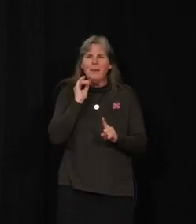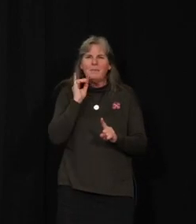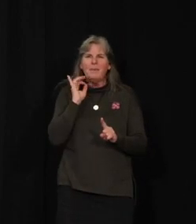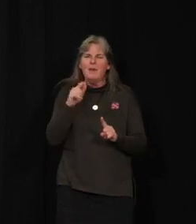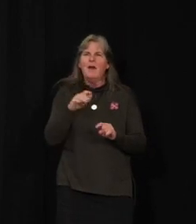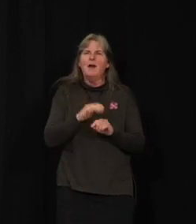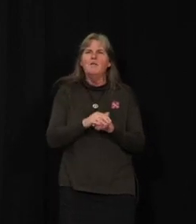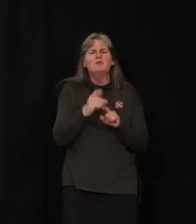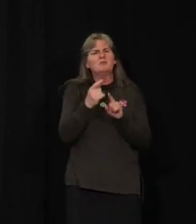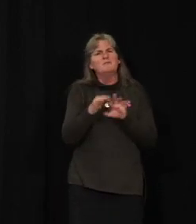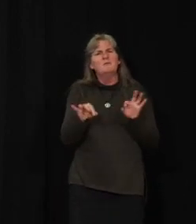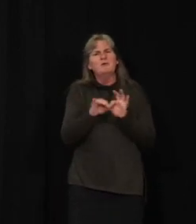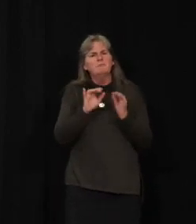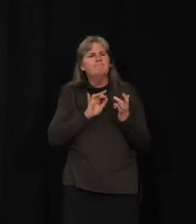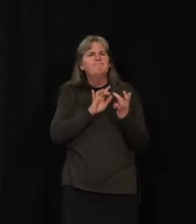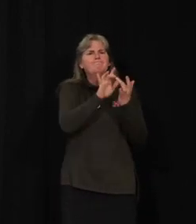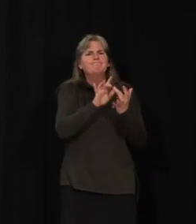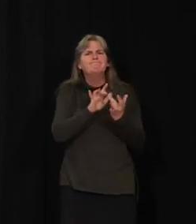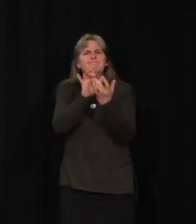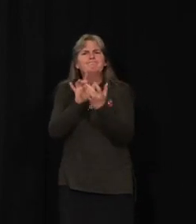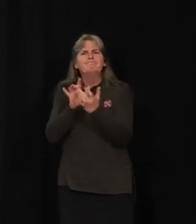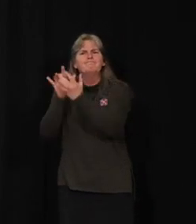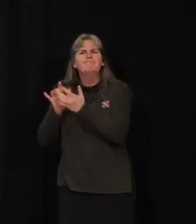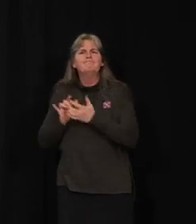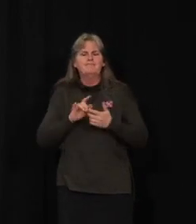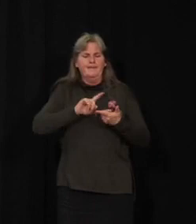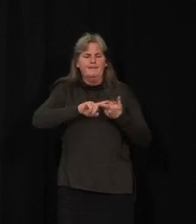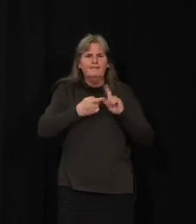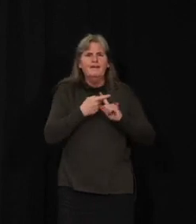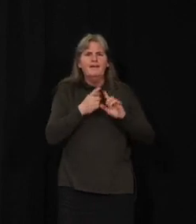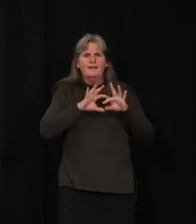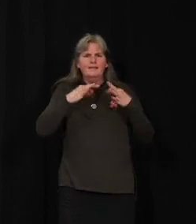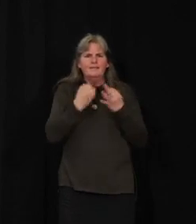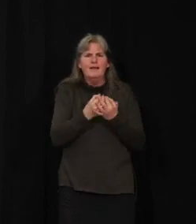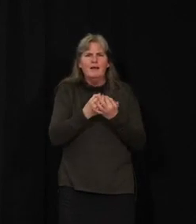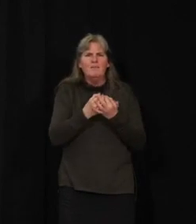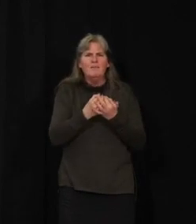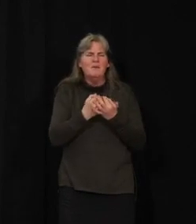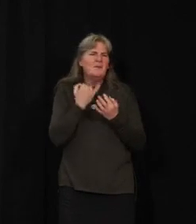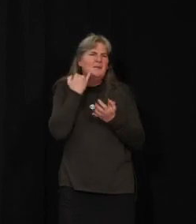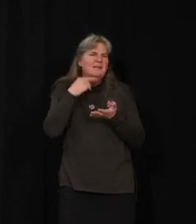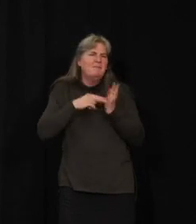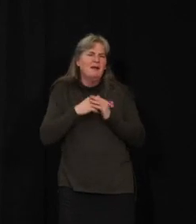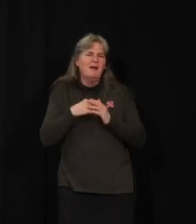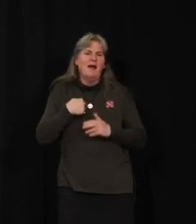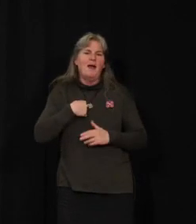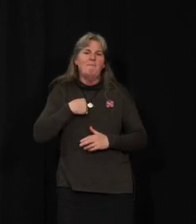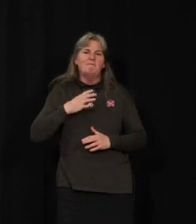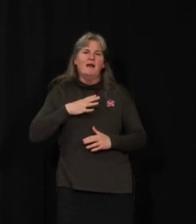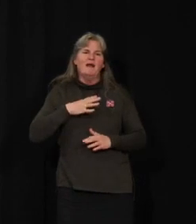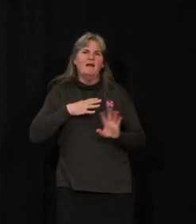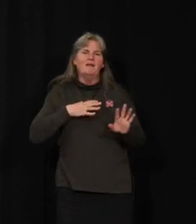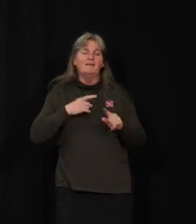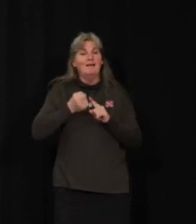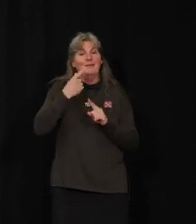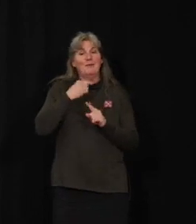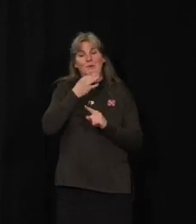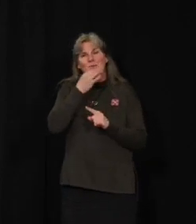is behind the line "I'm fine." Myself personally, it is Mothers Day coming up and that is a touh time of year.